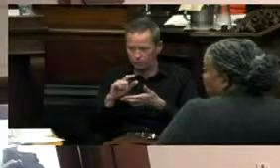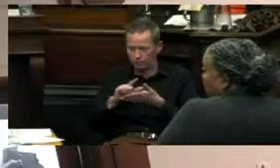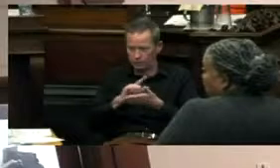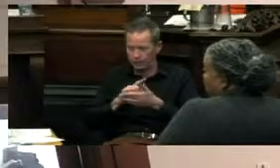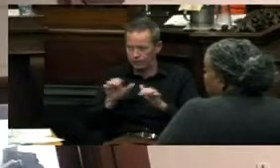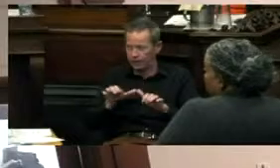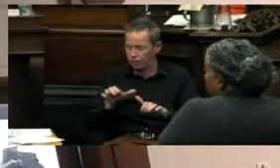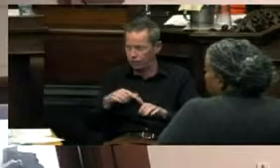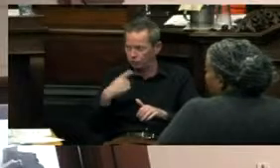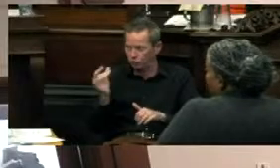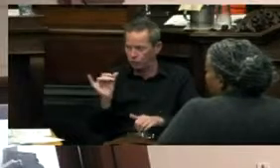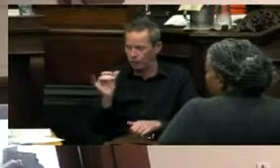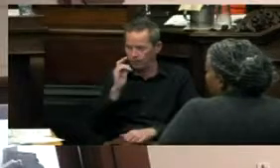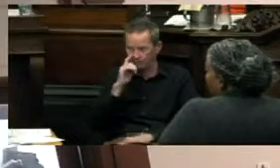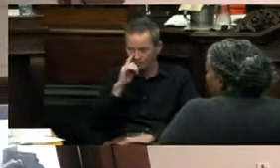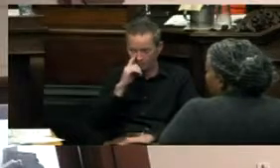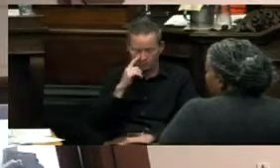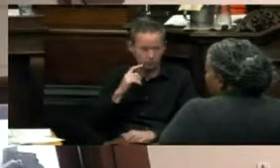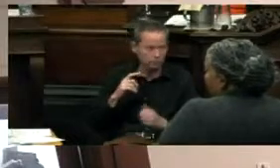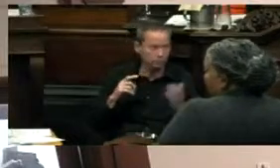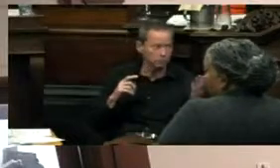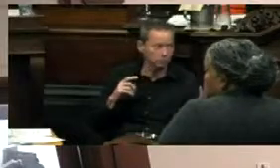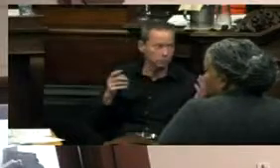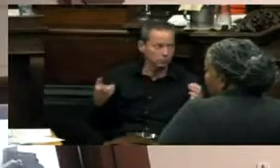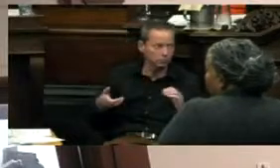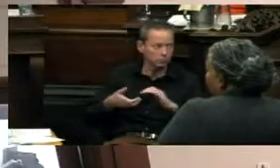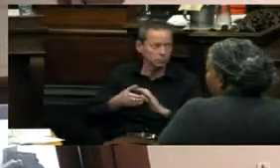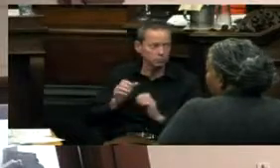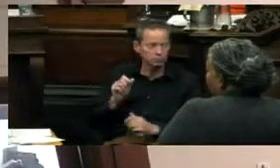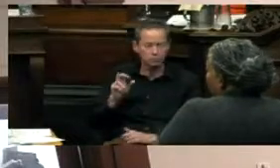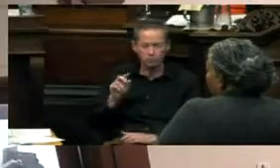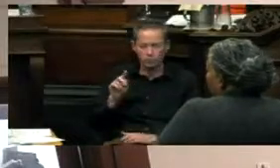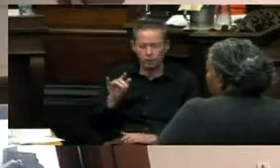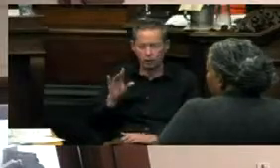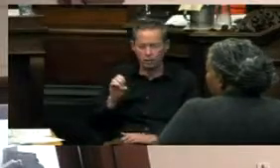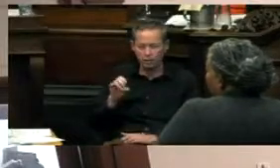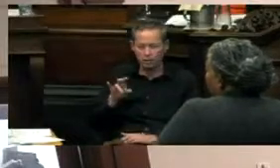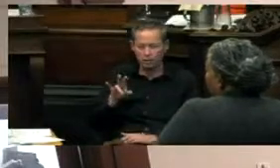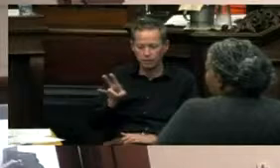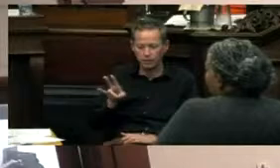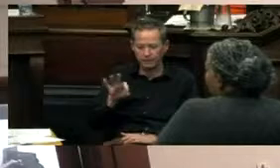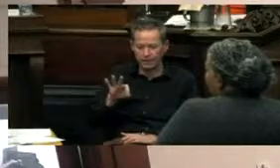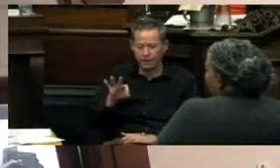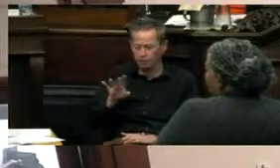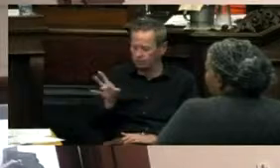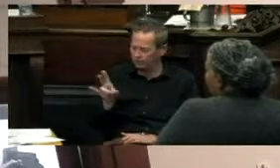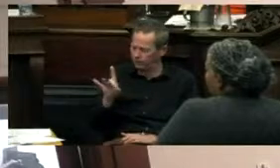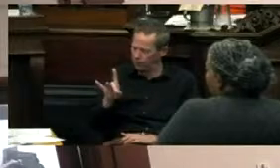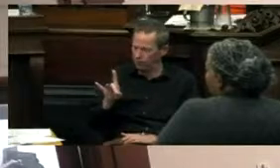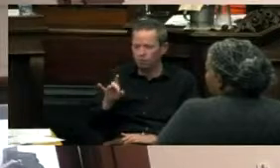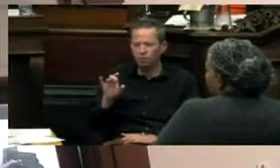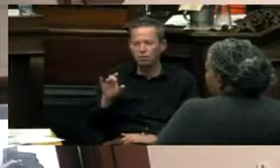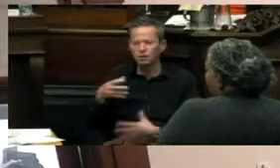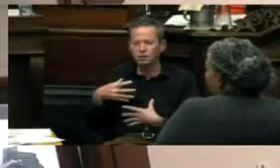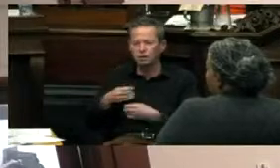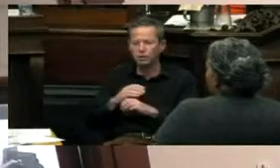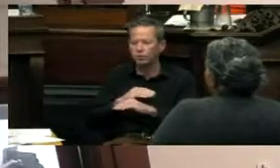after something. What's how does this how does the structure of this, this legal action work. So